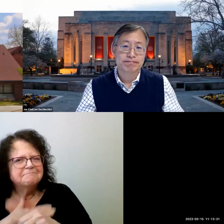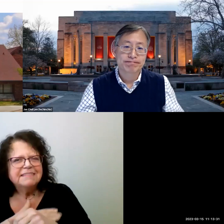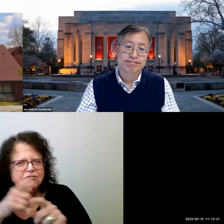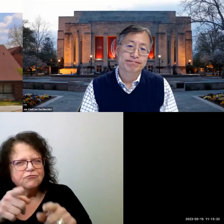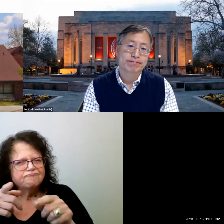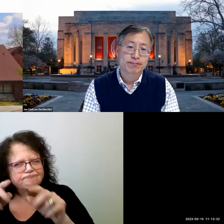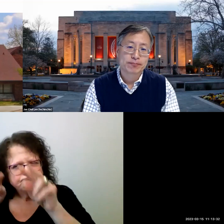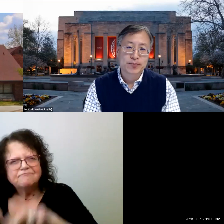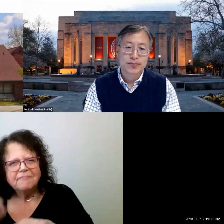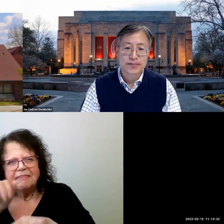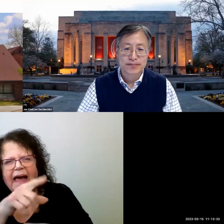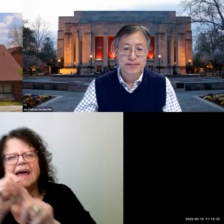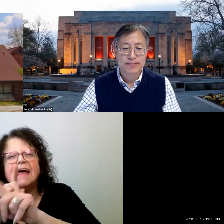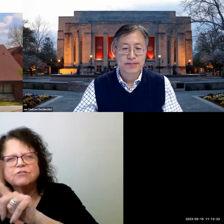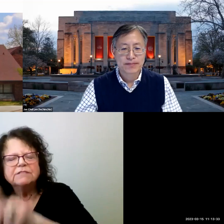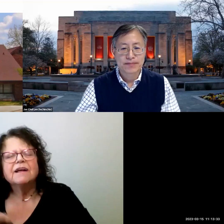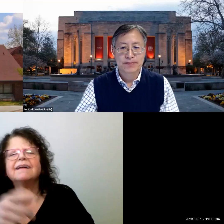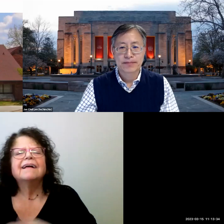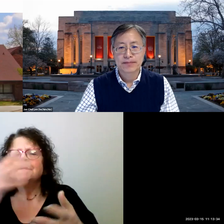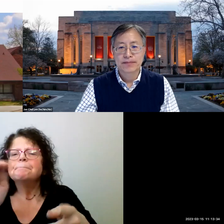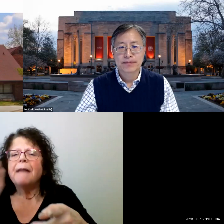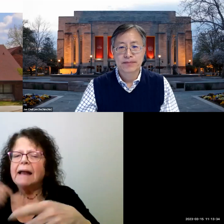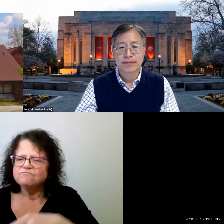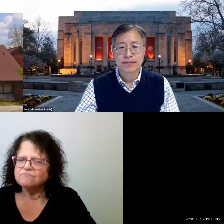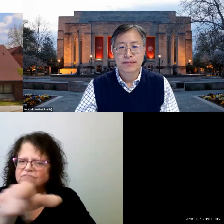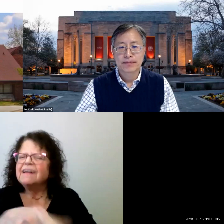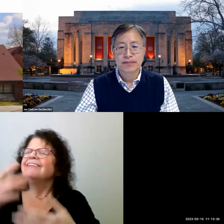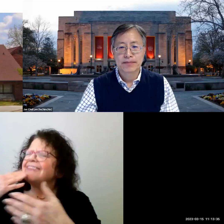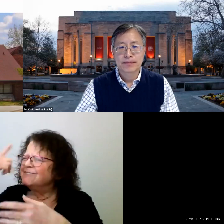Thank you, Jae Chul Lee. Thank you for mentioning our website. We had a question